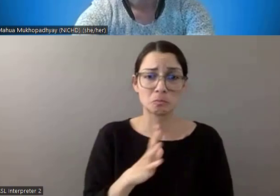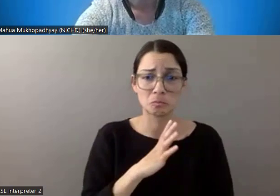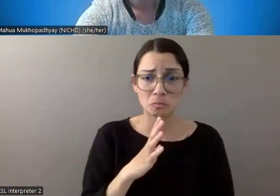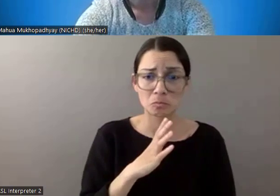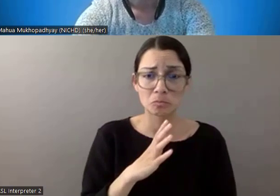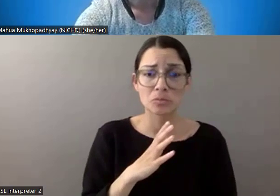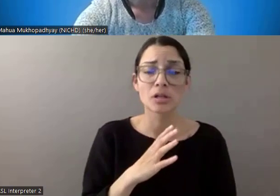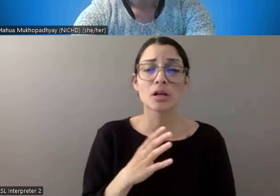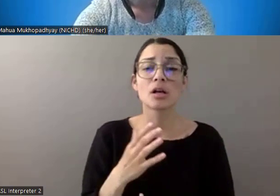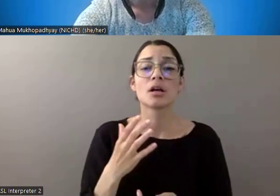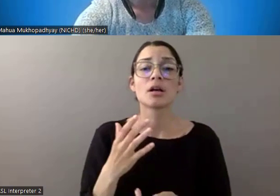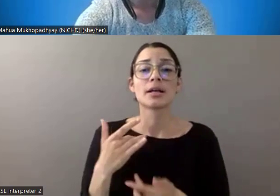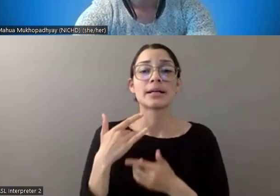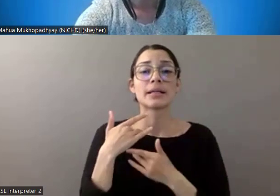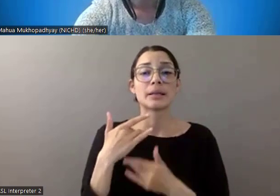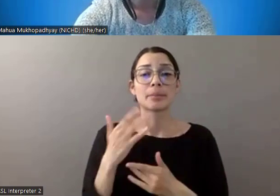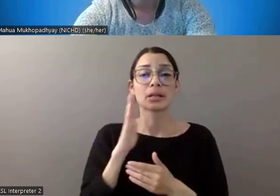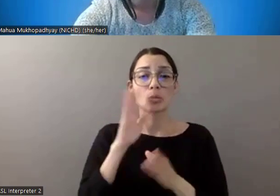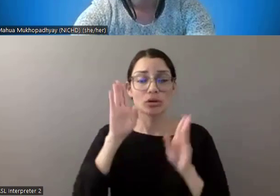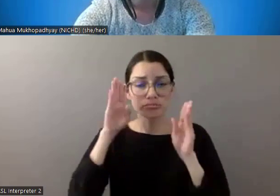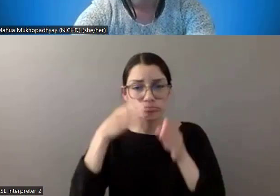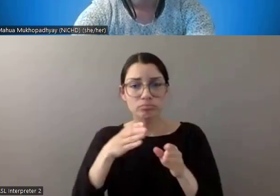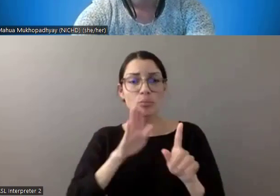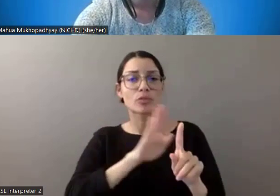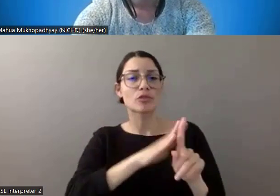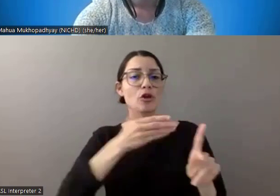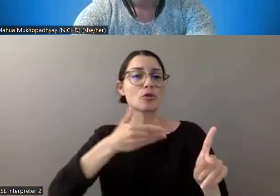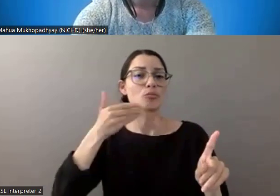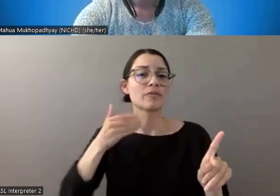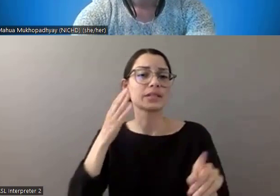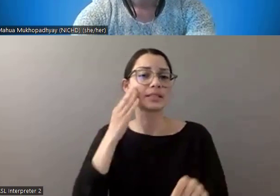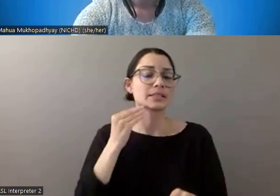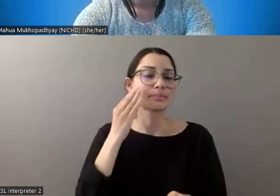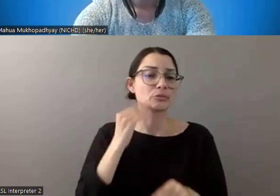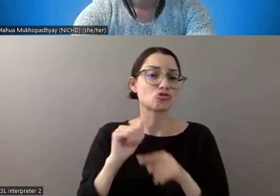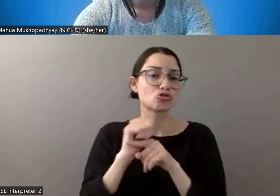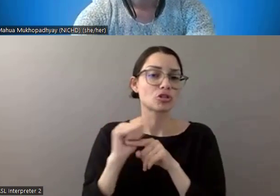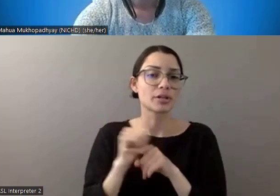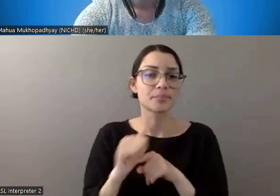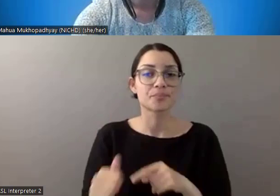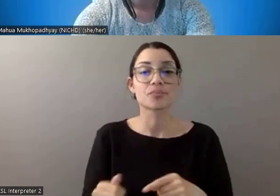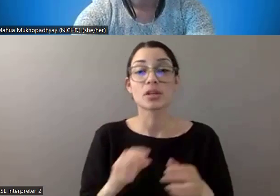on appropriate experience and training. In terms of innovation,